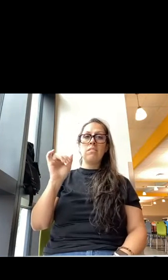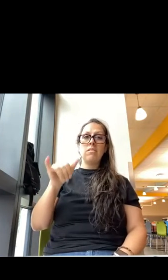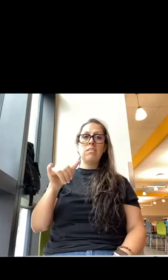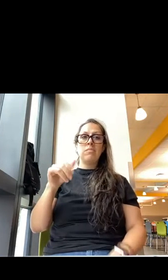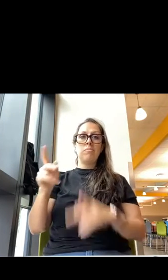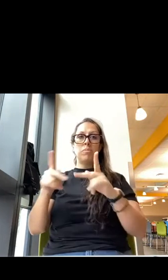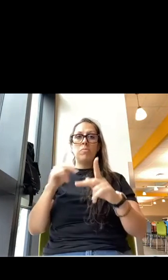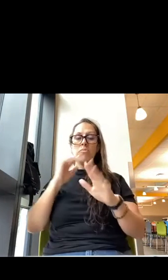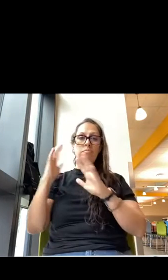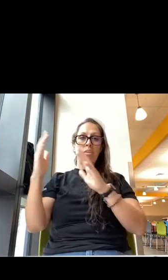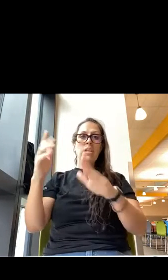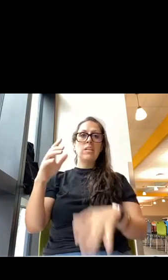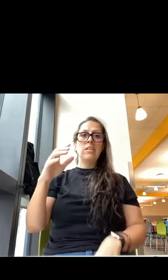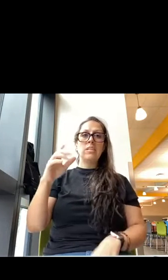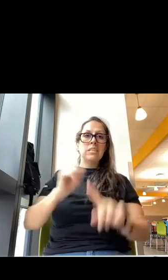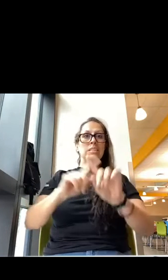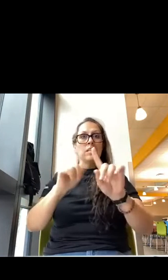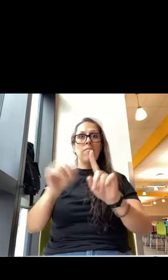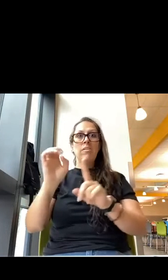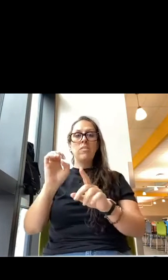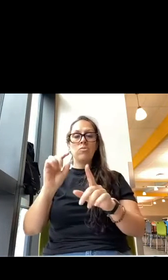which is yet another ethnic group, from another place,